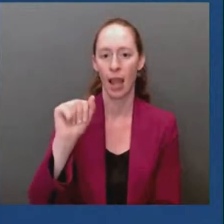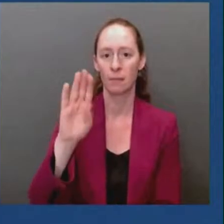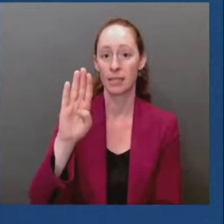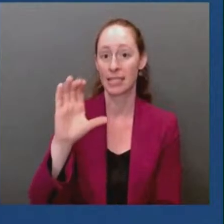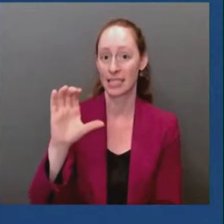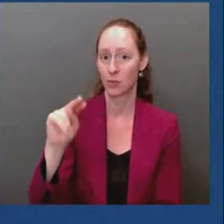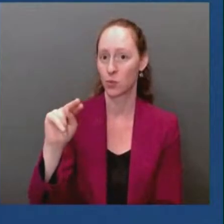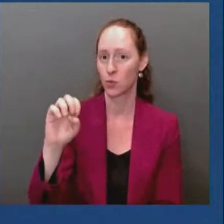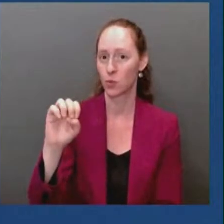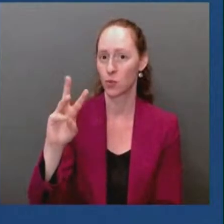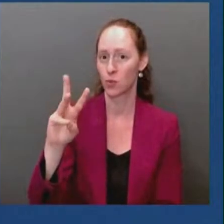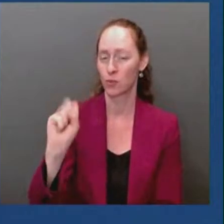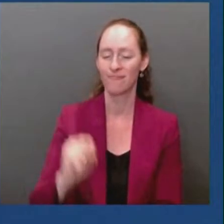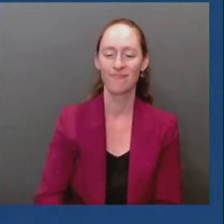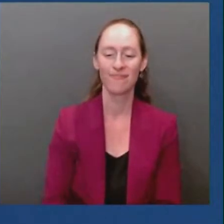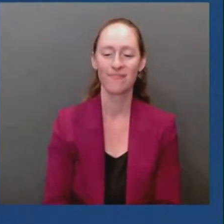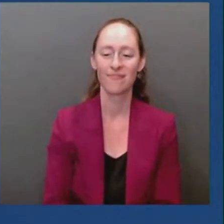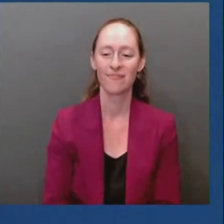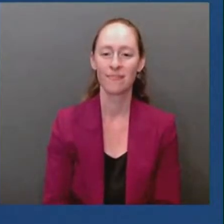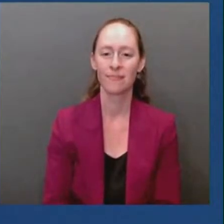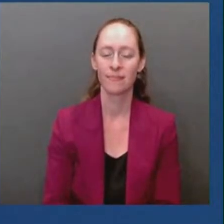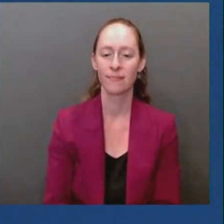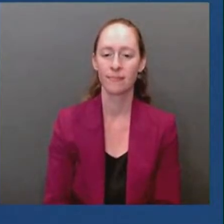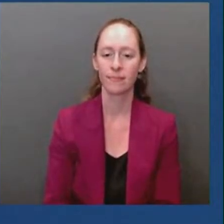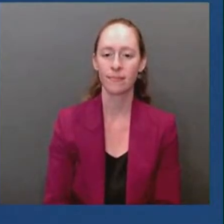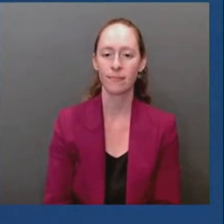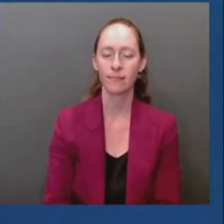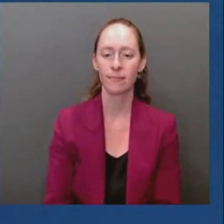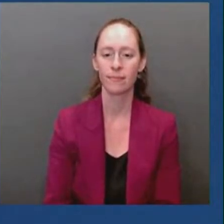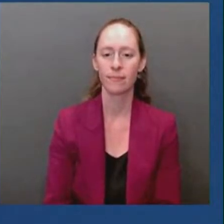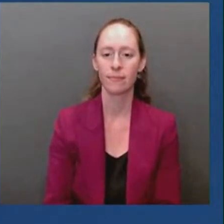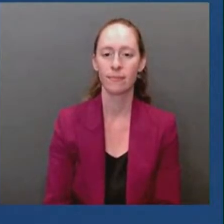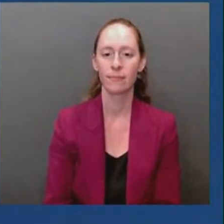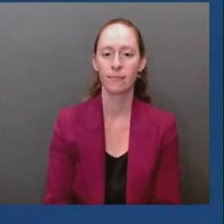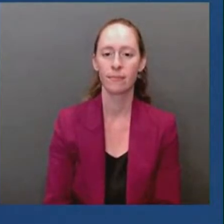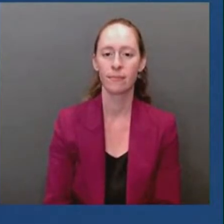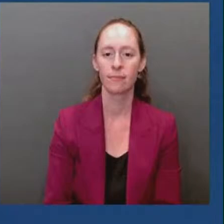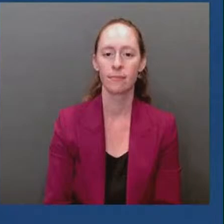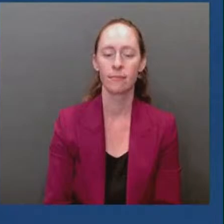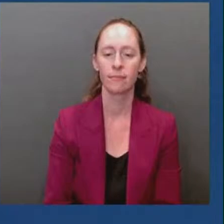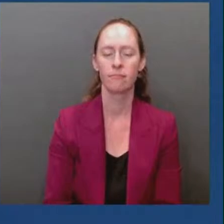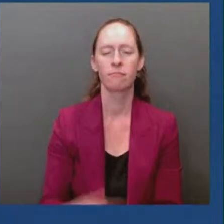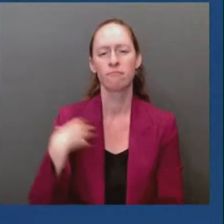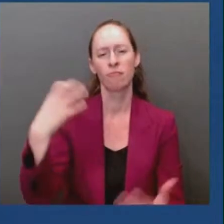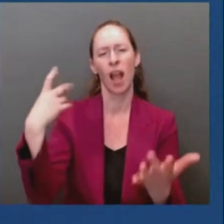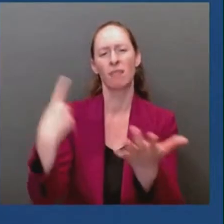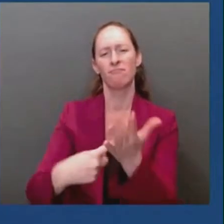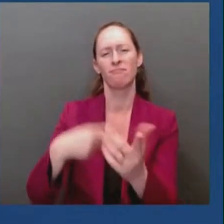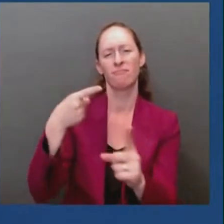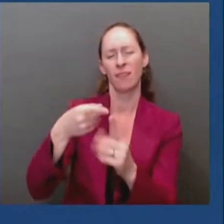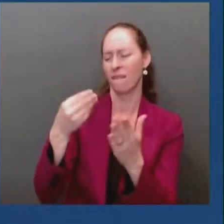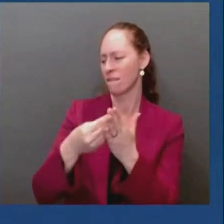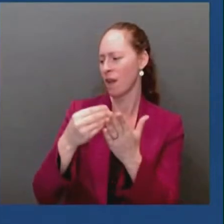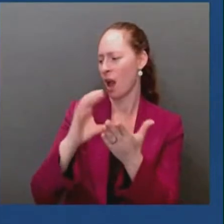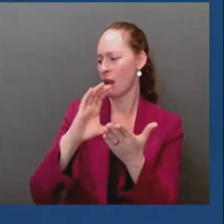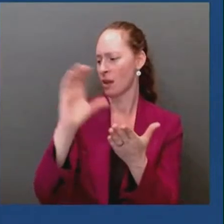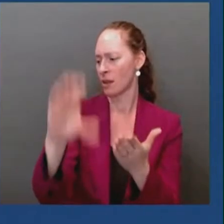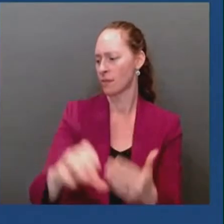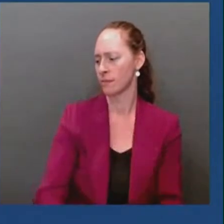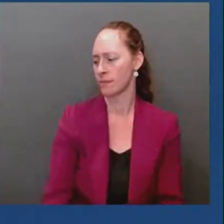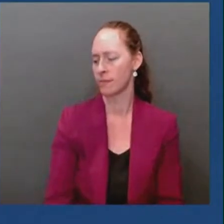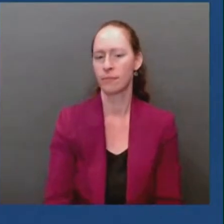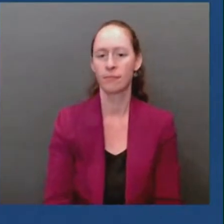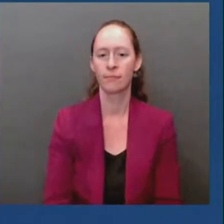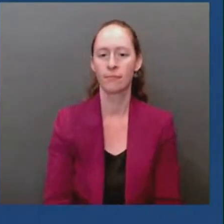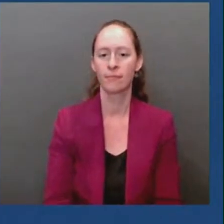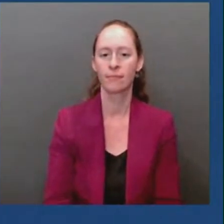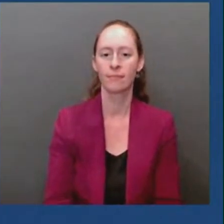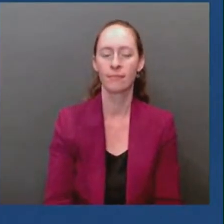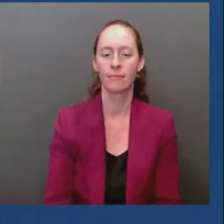LAST QUESTION.